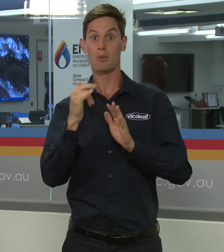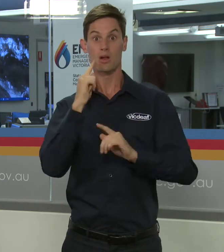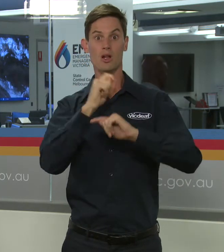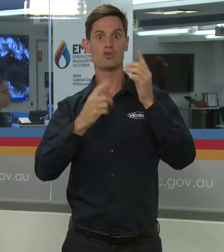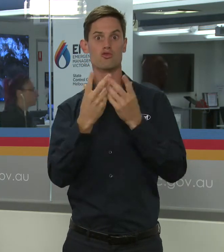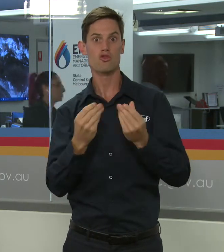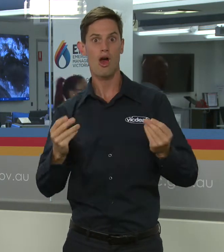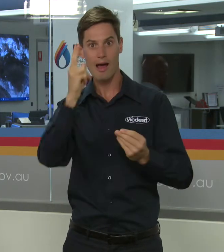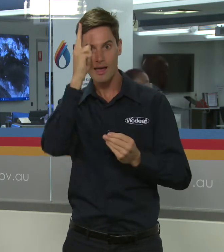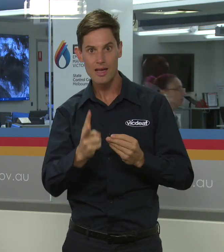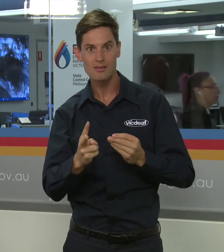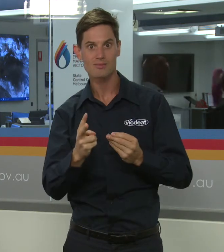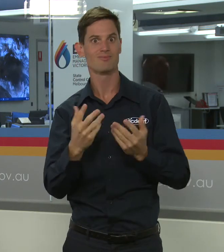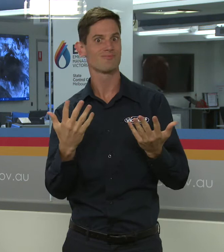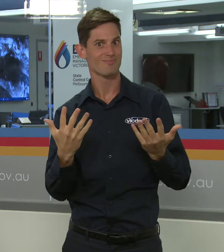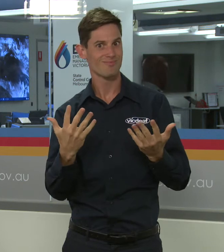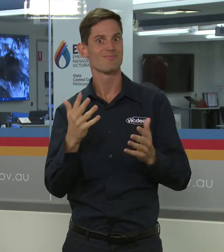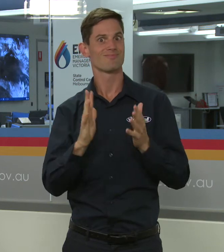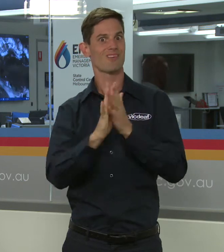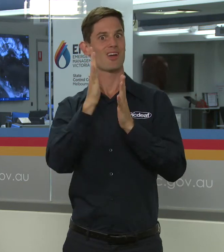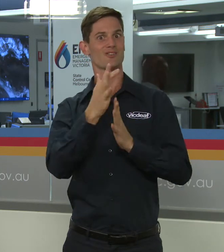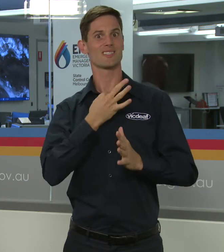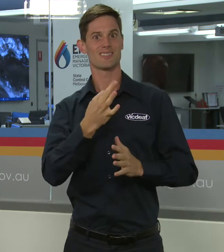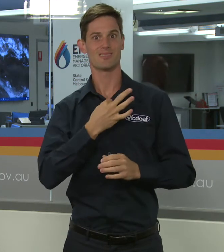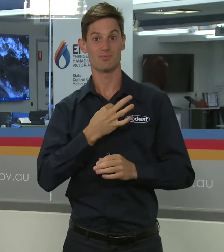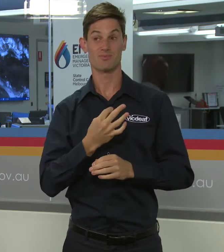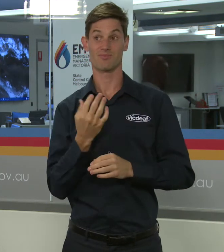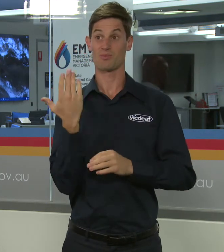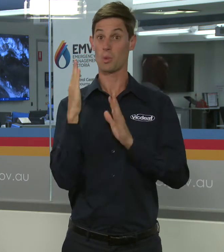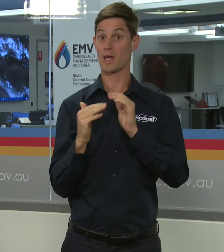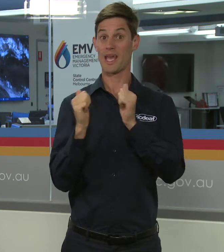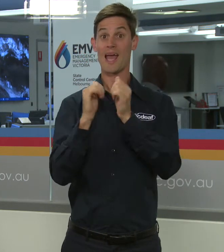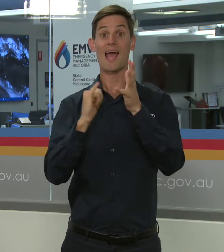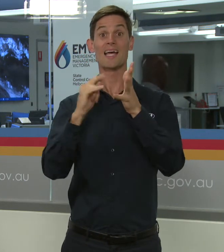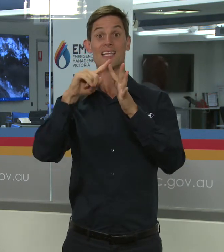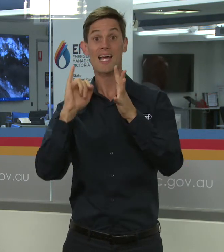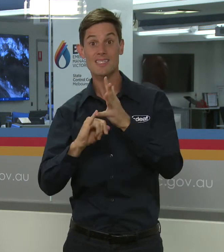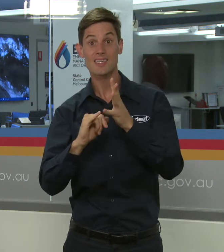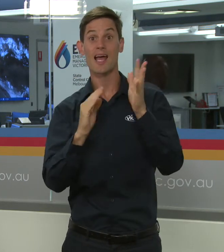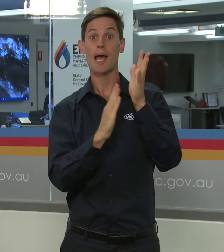Now, over the weekend we’ve seen SES out busy, MFB overnight due to the rain and particular